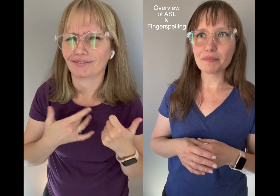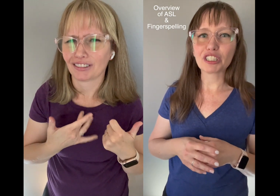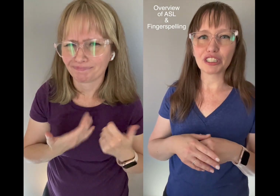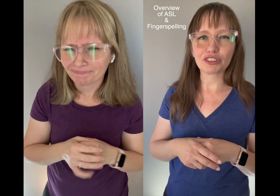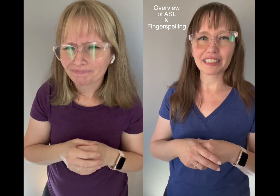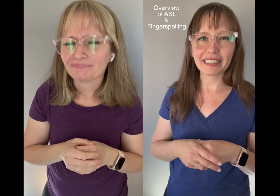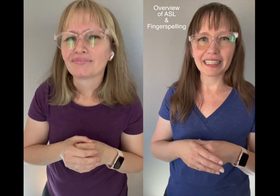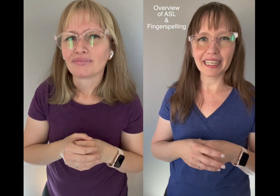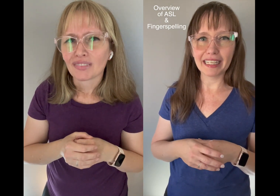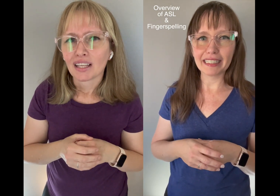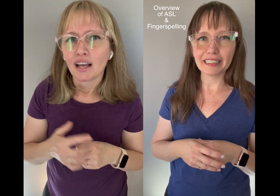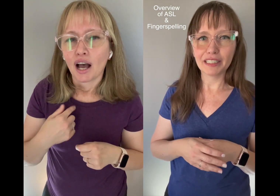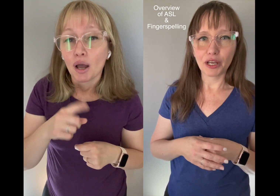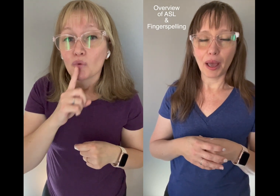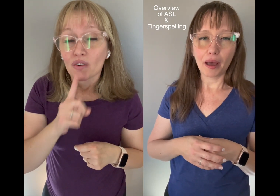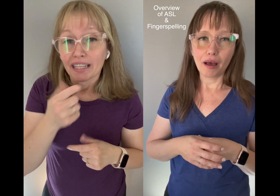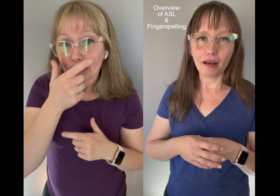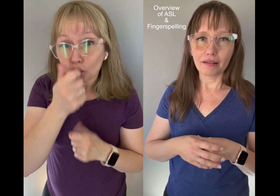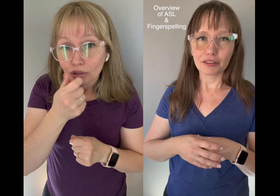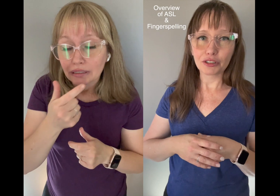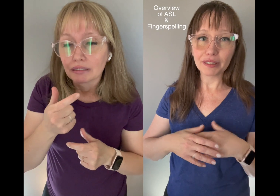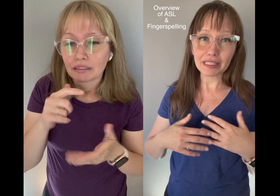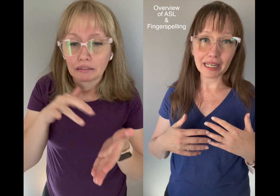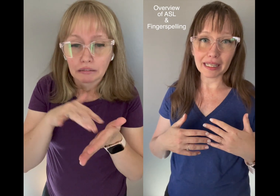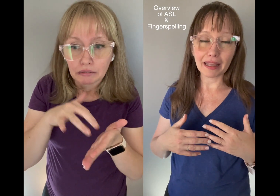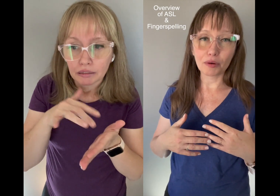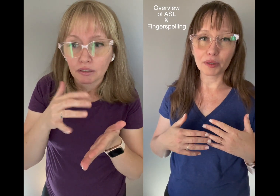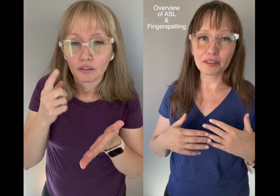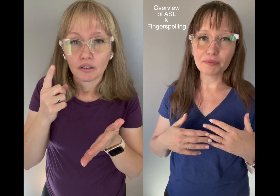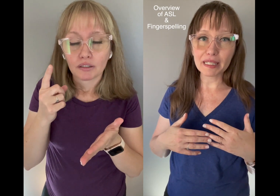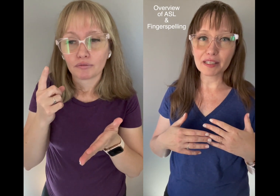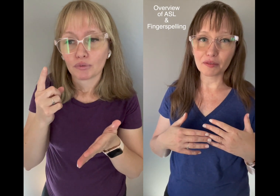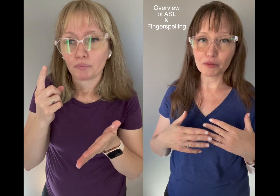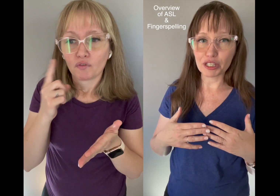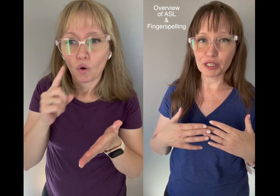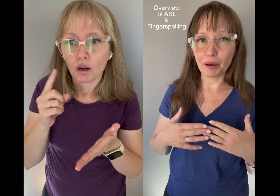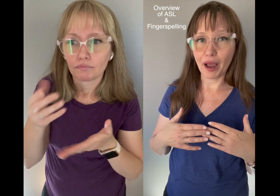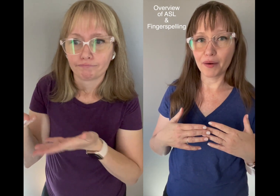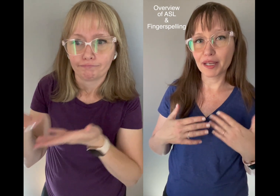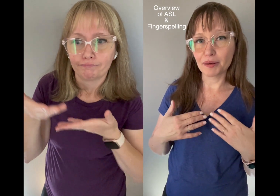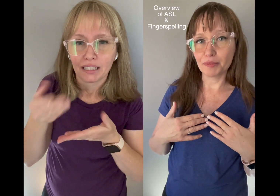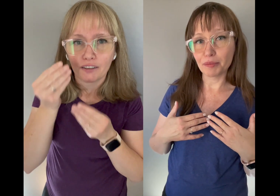much interested in doing a study that will give me some information about how I can be a better